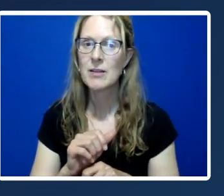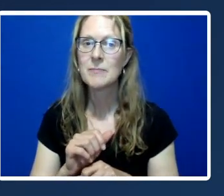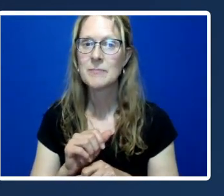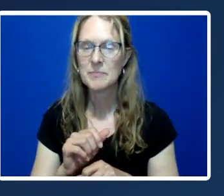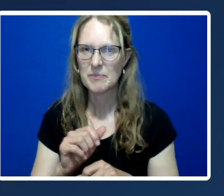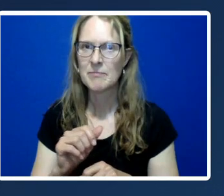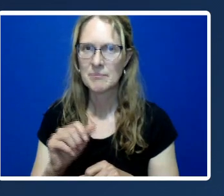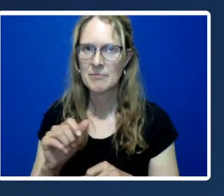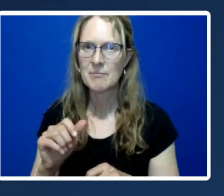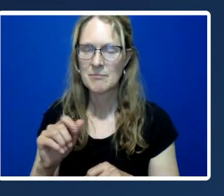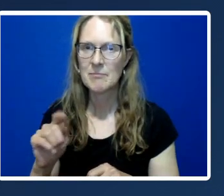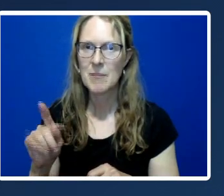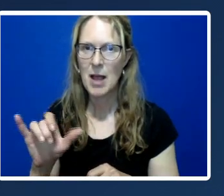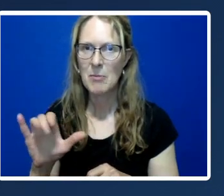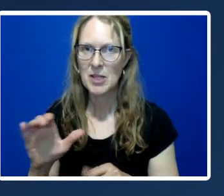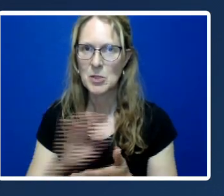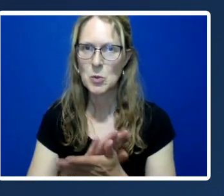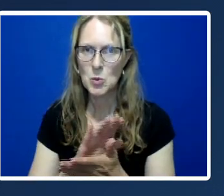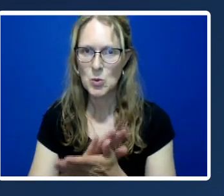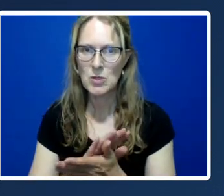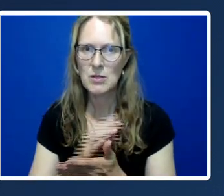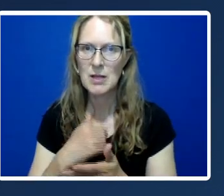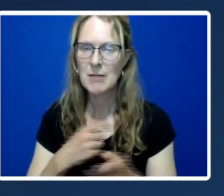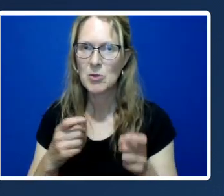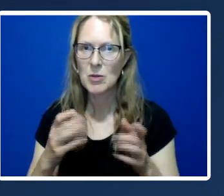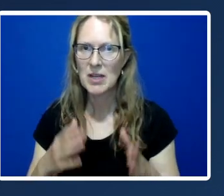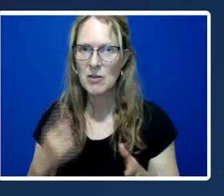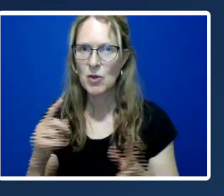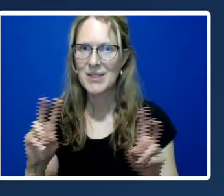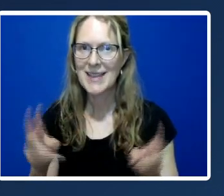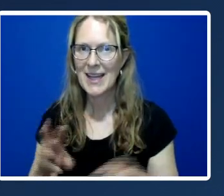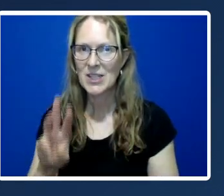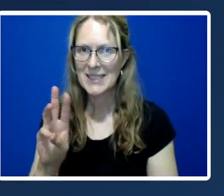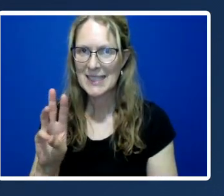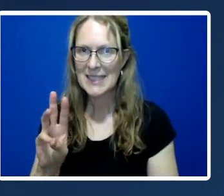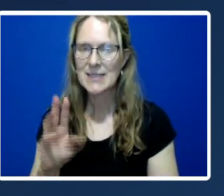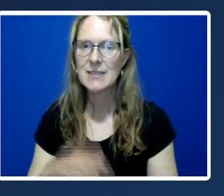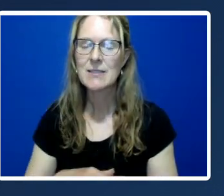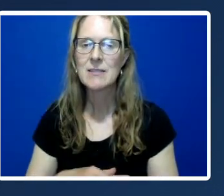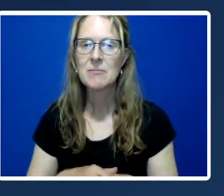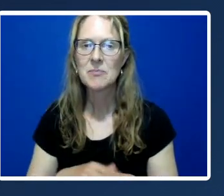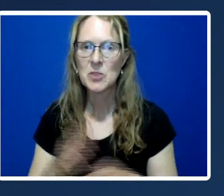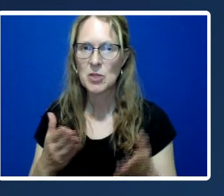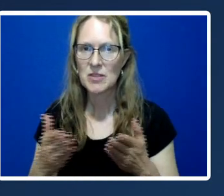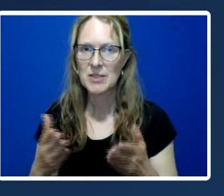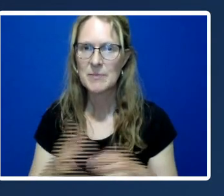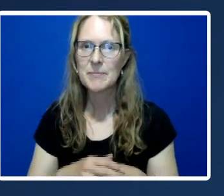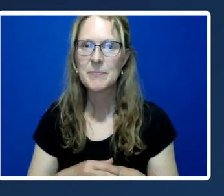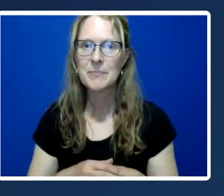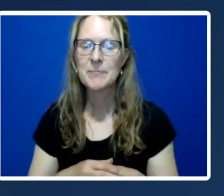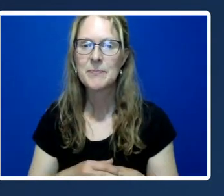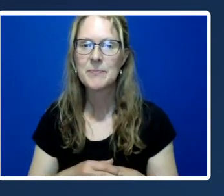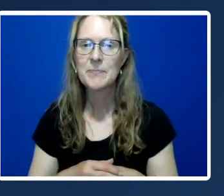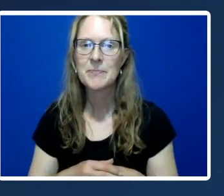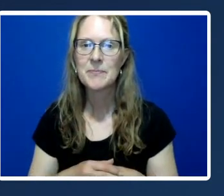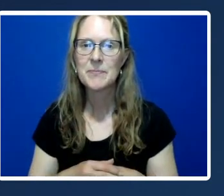Title VI EL Migrant Services, and a teacher of Spanish IV, V and AP. Kathleen Pool: And I'm Kathleen Pool,